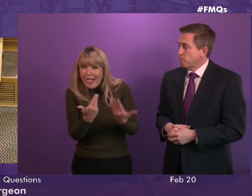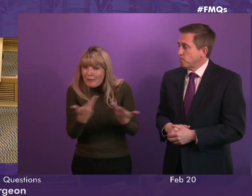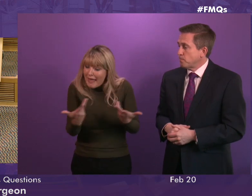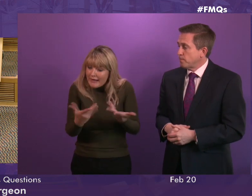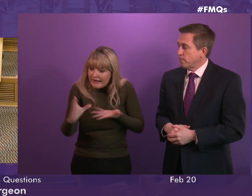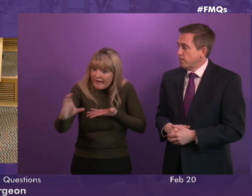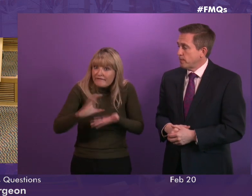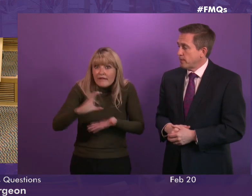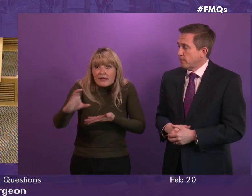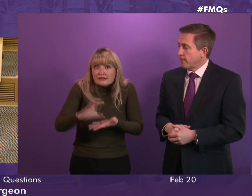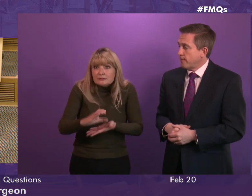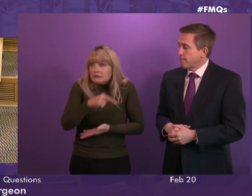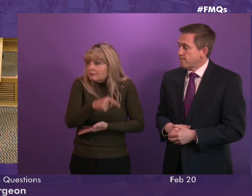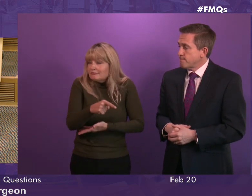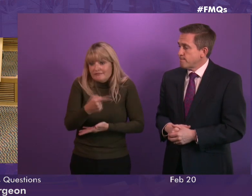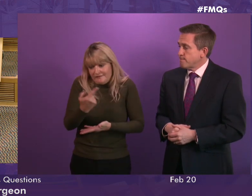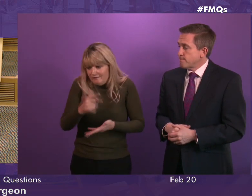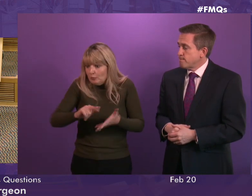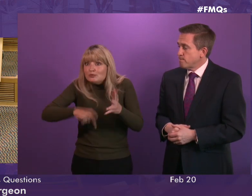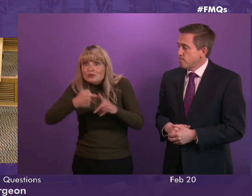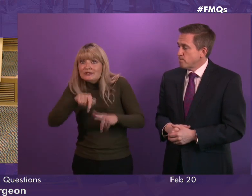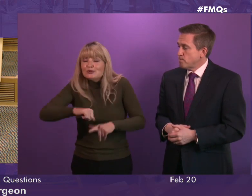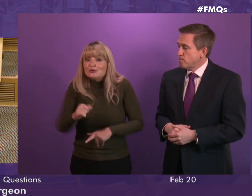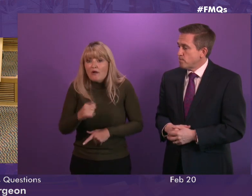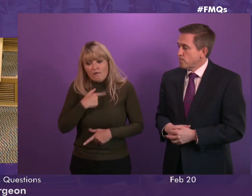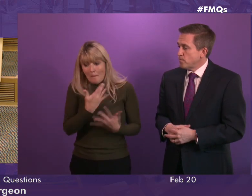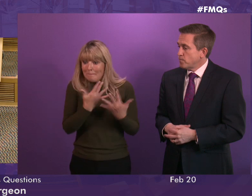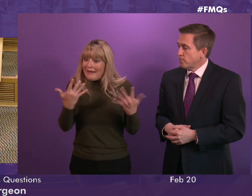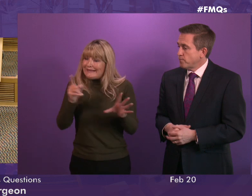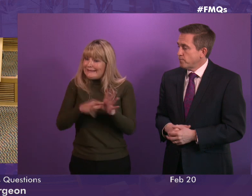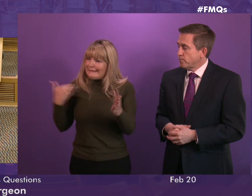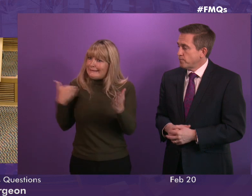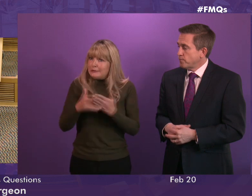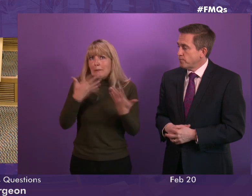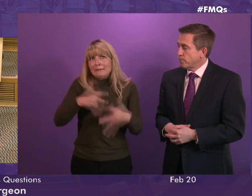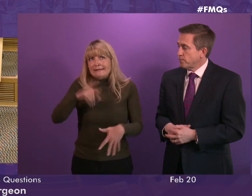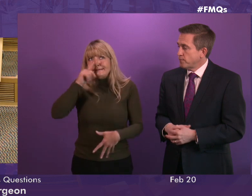conventional defences, after many years in which we have seen cuts to the conventional